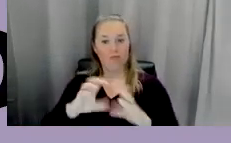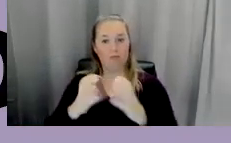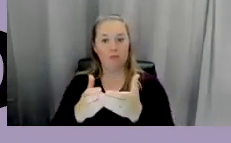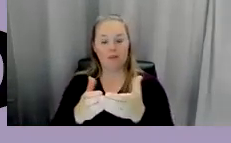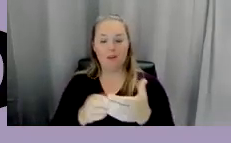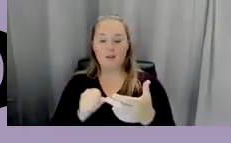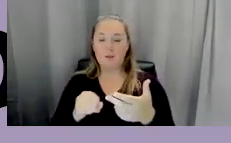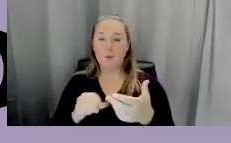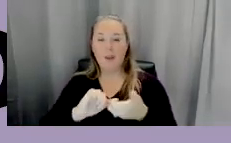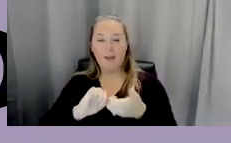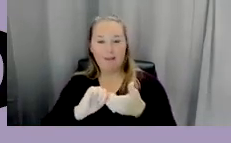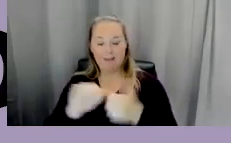THE RESILIENT COMMUNITIES CATEGORY WHICH WAS FORMALLY